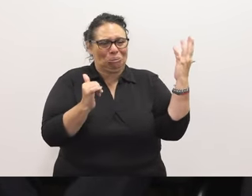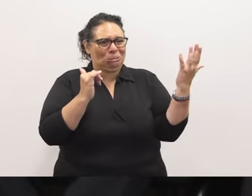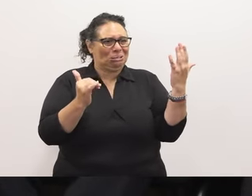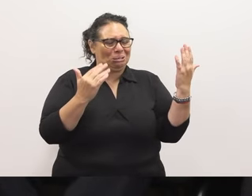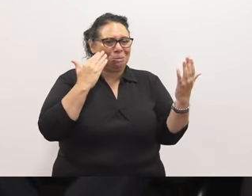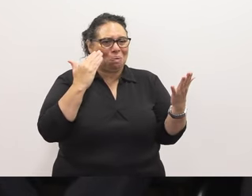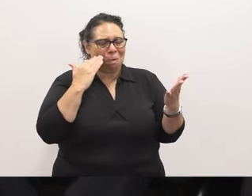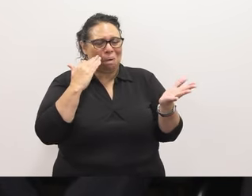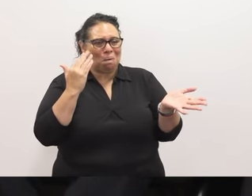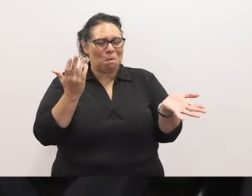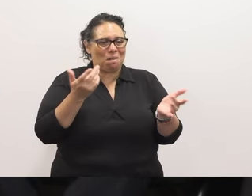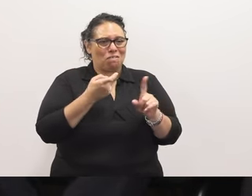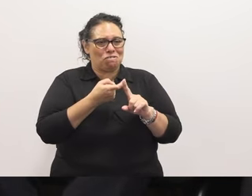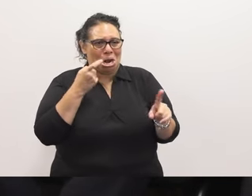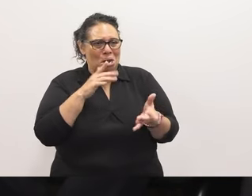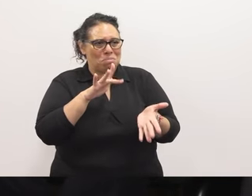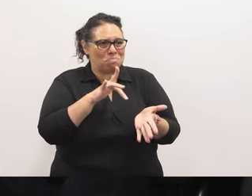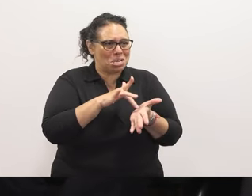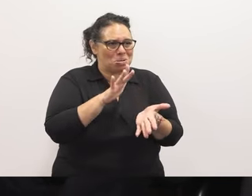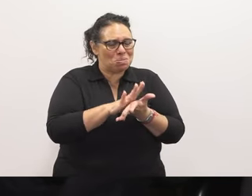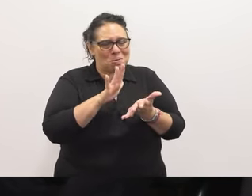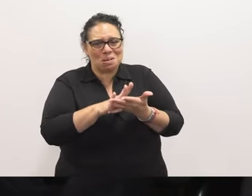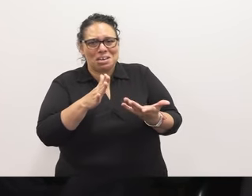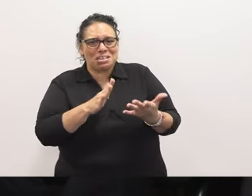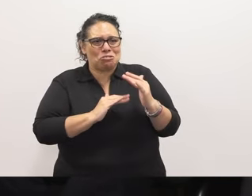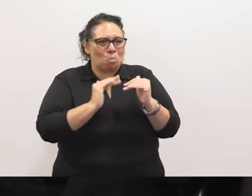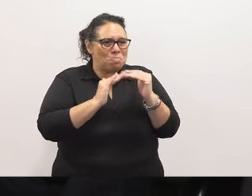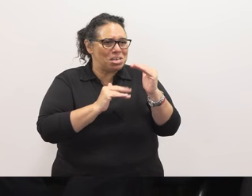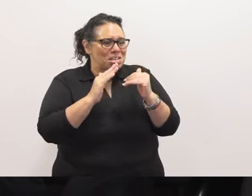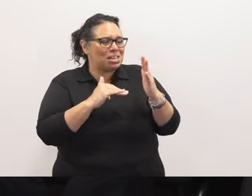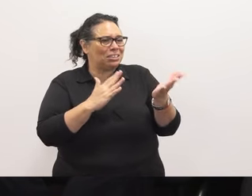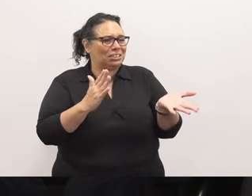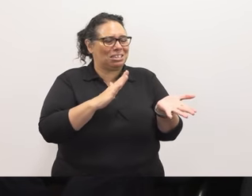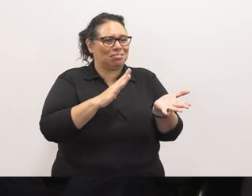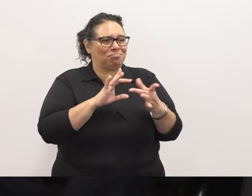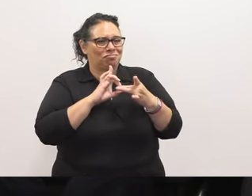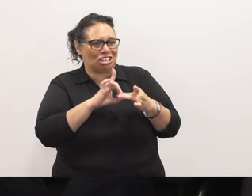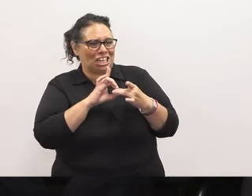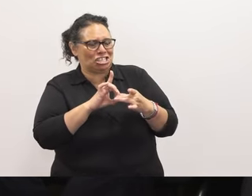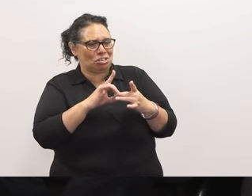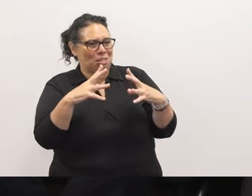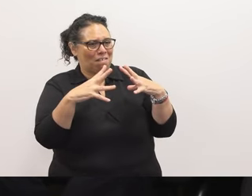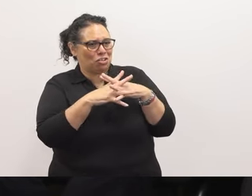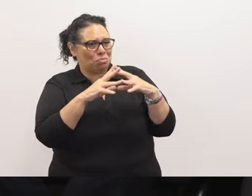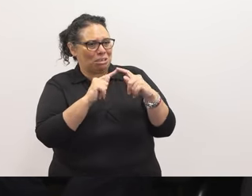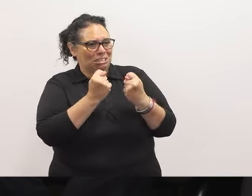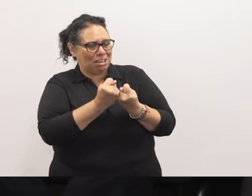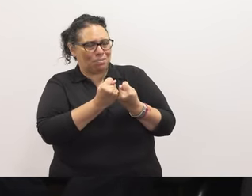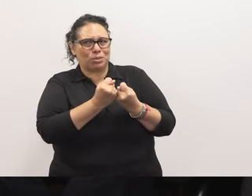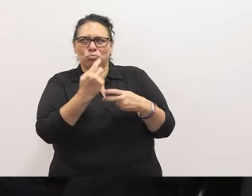And so building relationships on that football team, we called it, what was it?